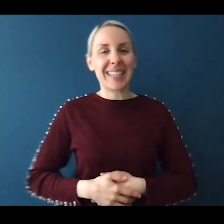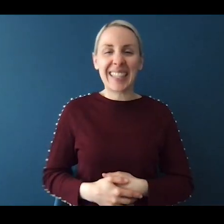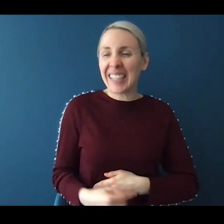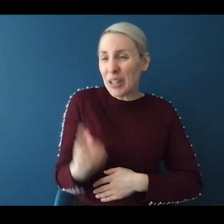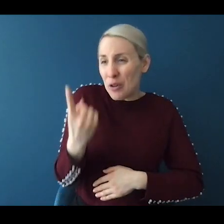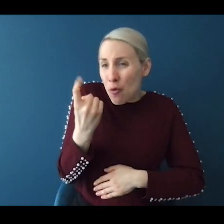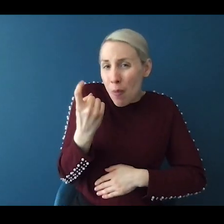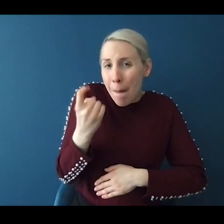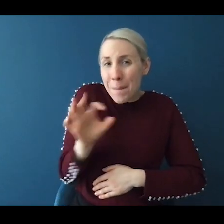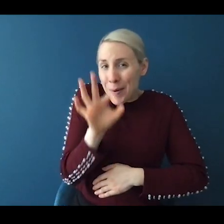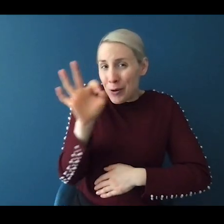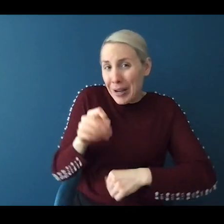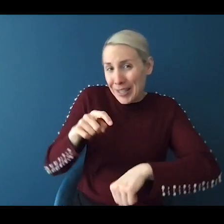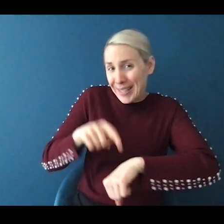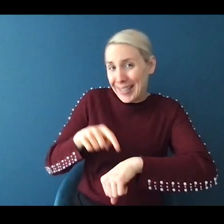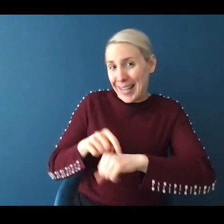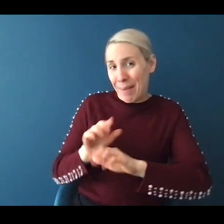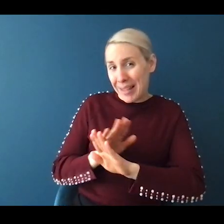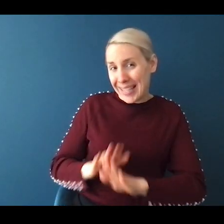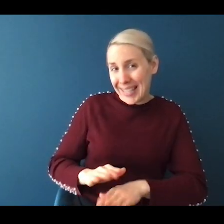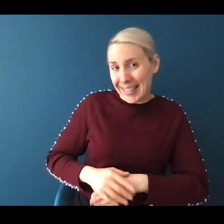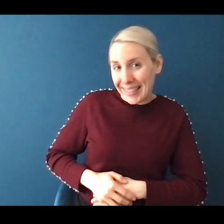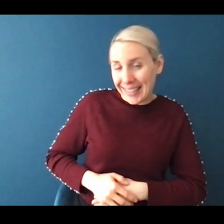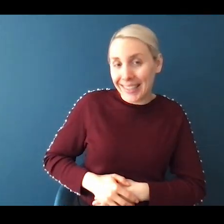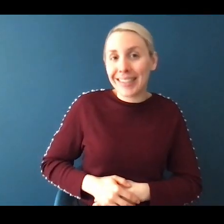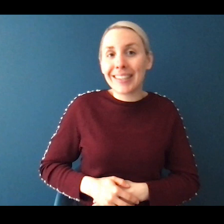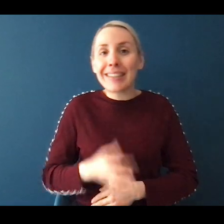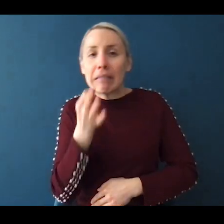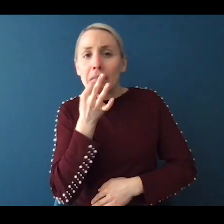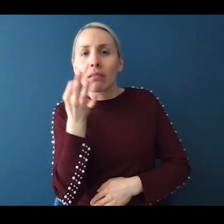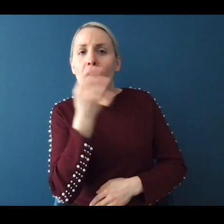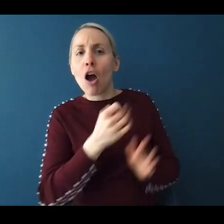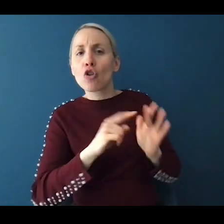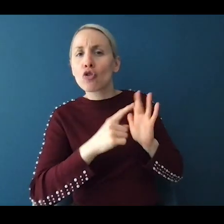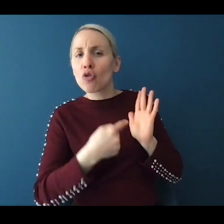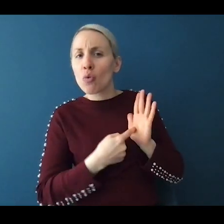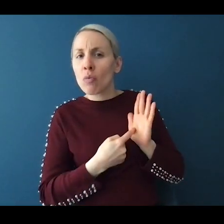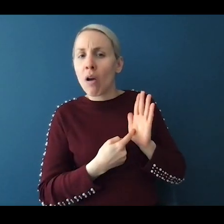time for one last question um Julia I don't know if there was any audience questions that